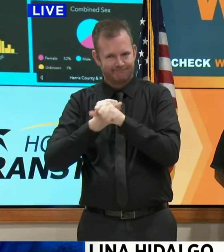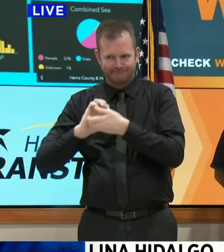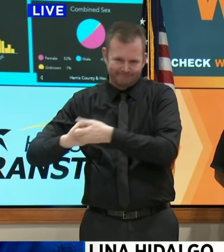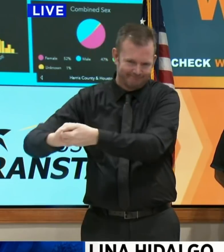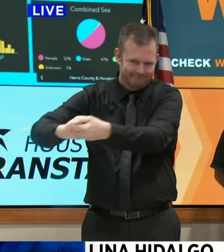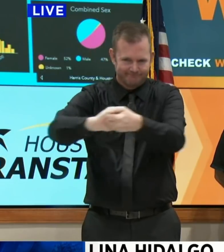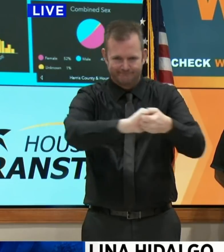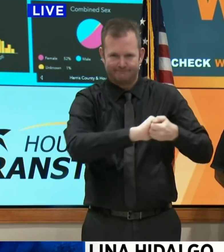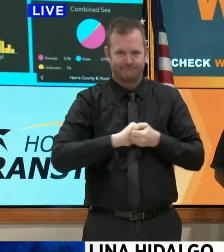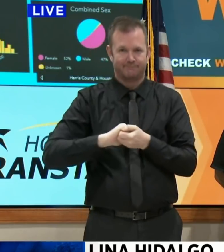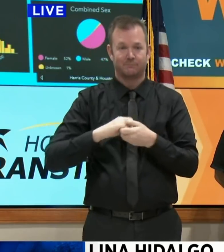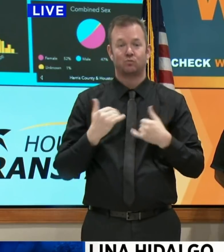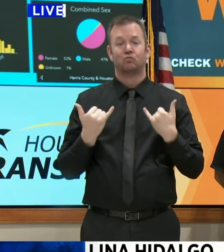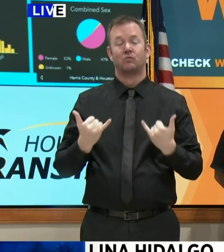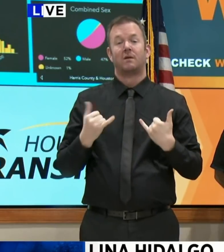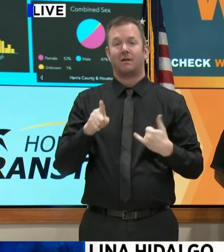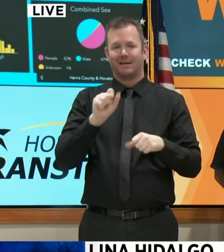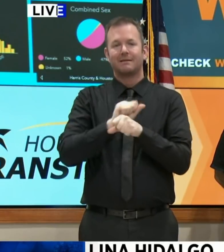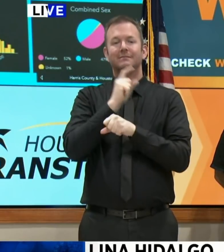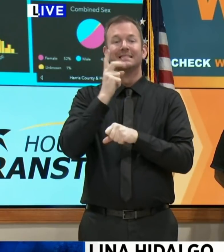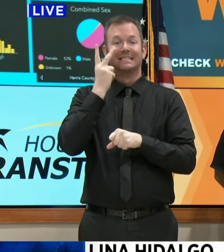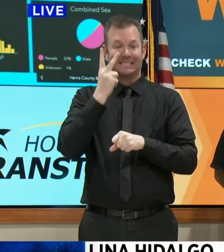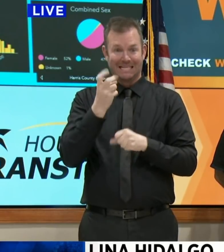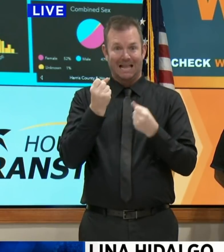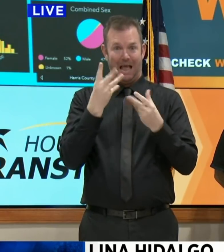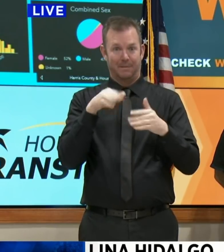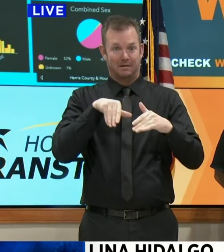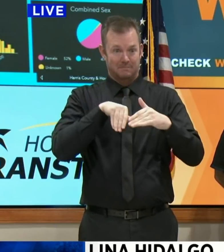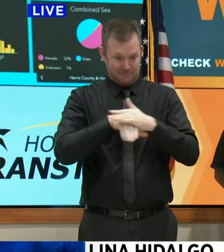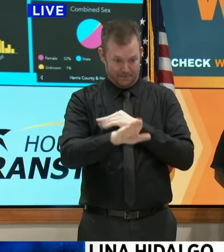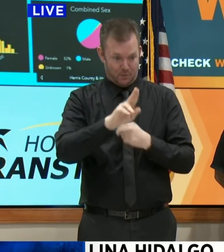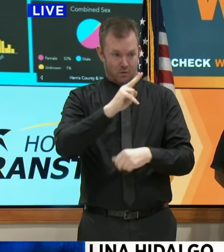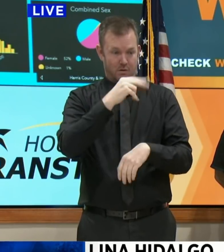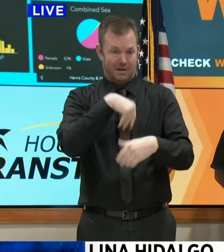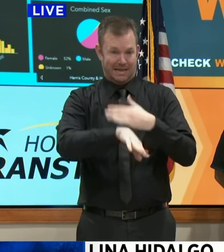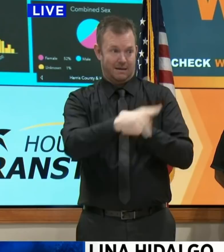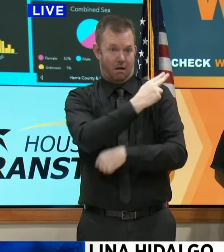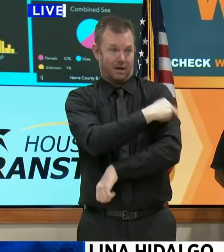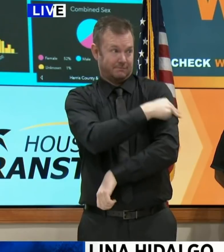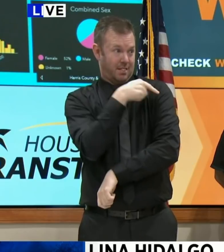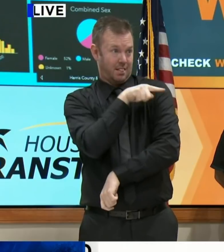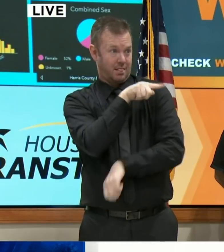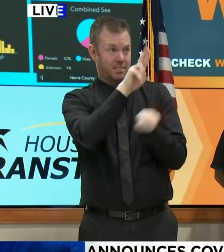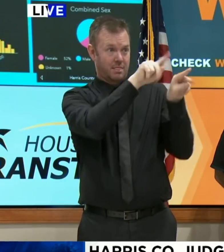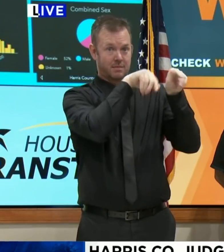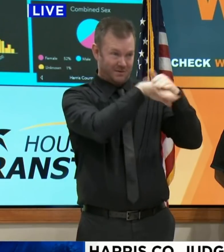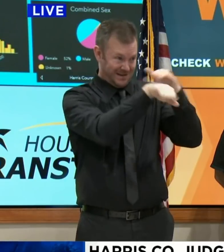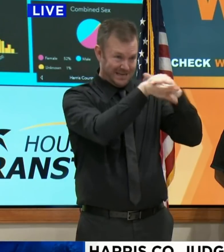We’re not out of the woods and so we’ll continue to go through so we’ll continue to go through this this information together. But